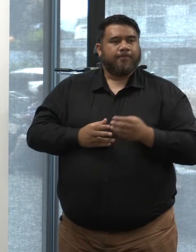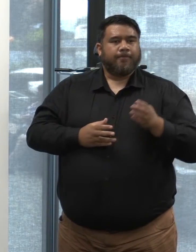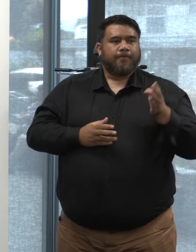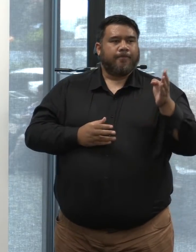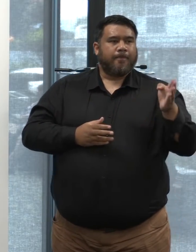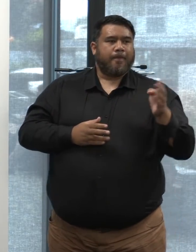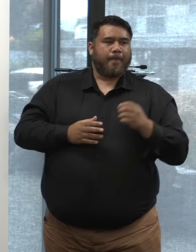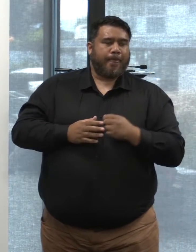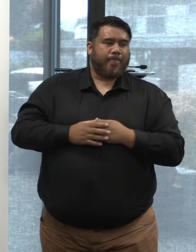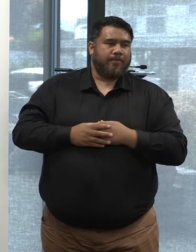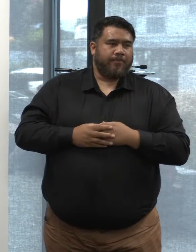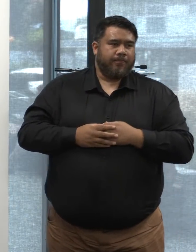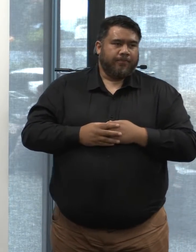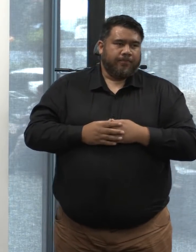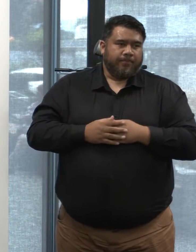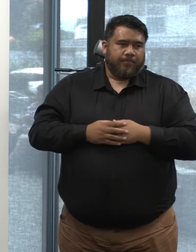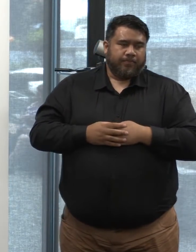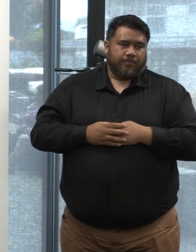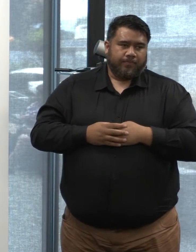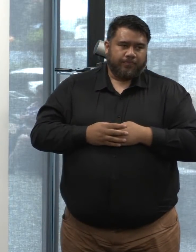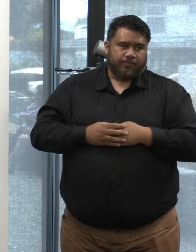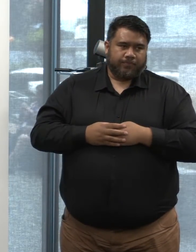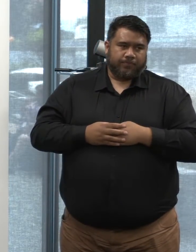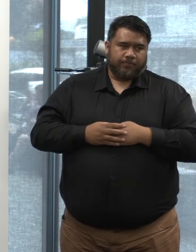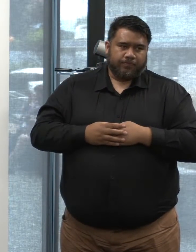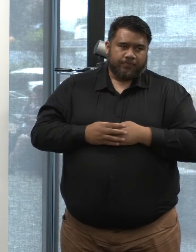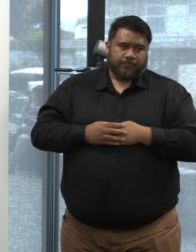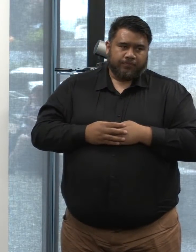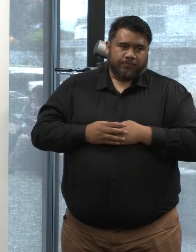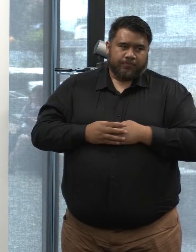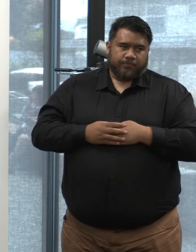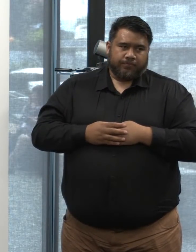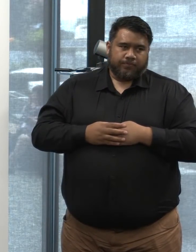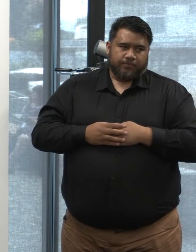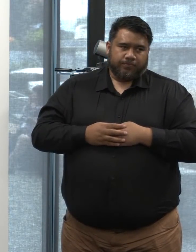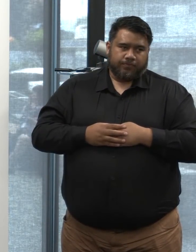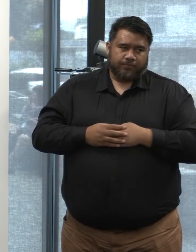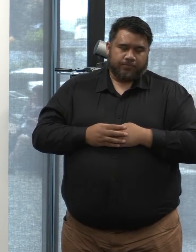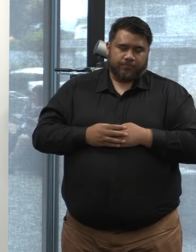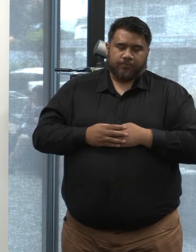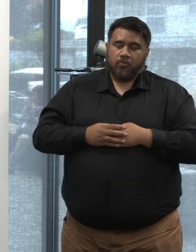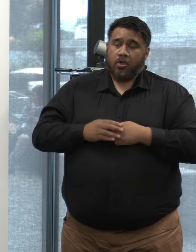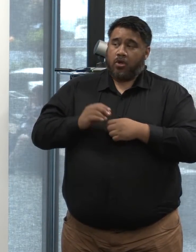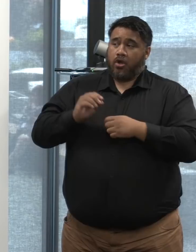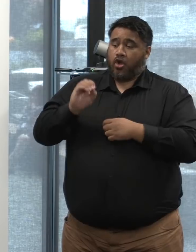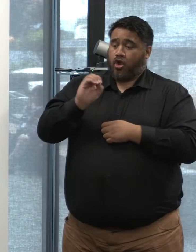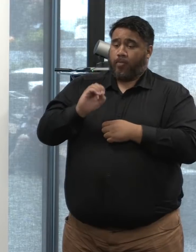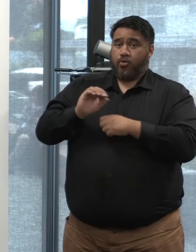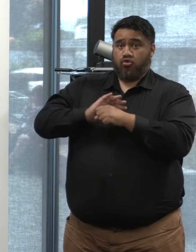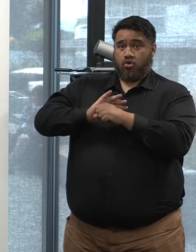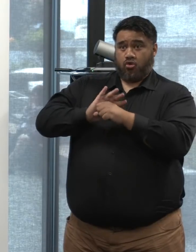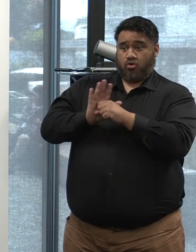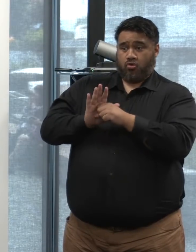have required.